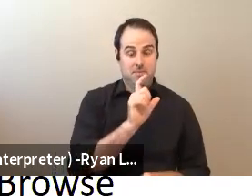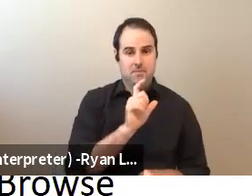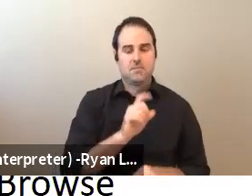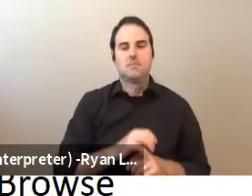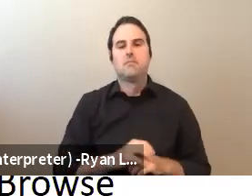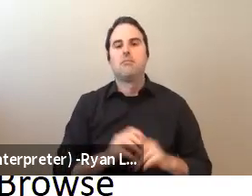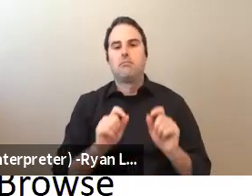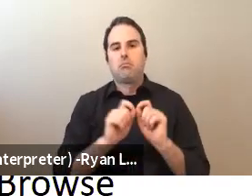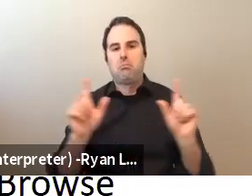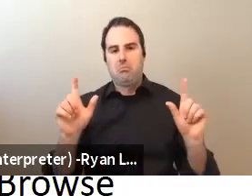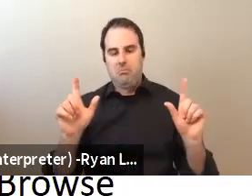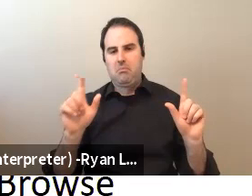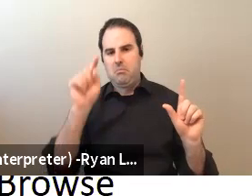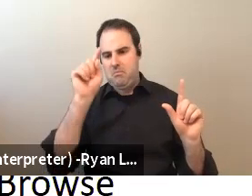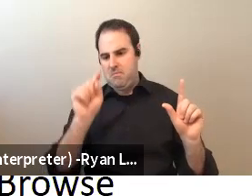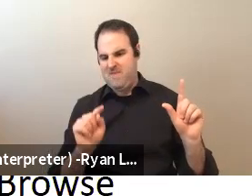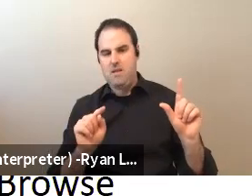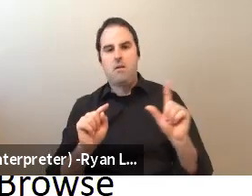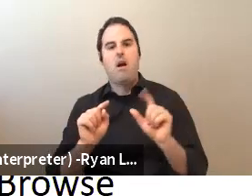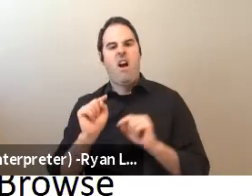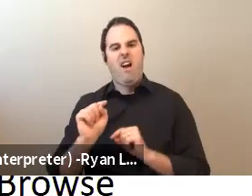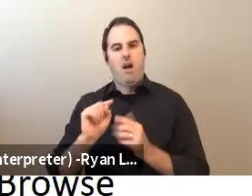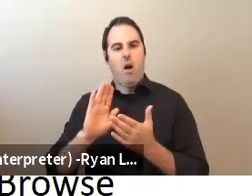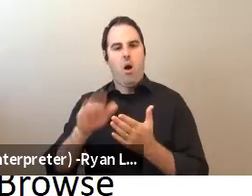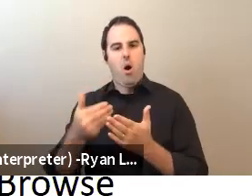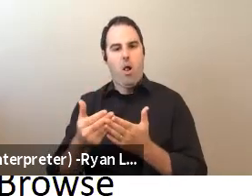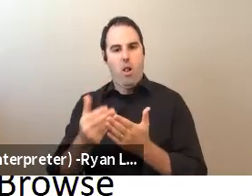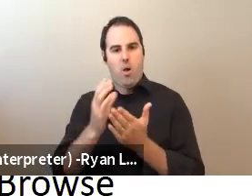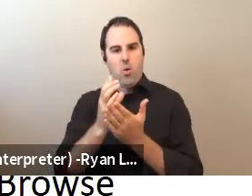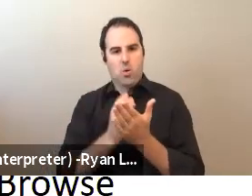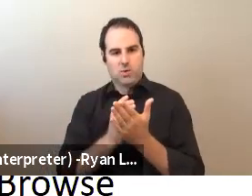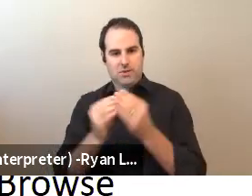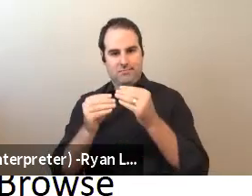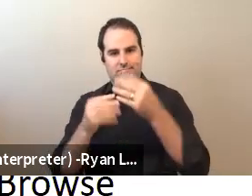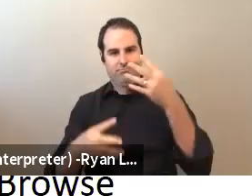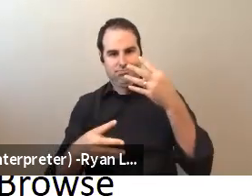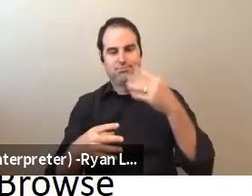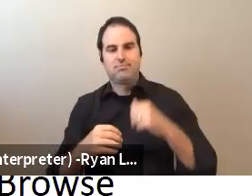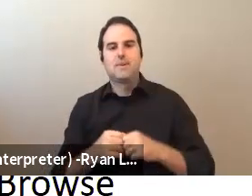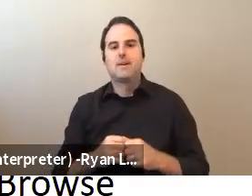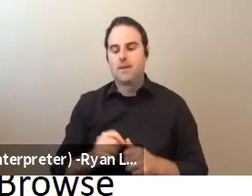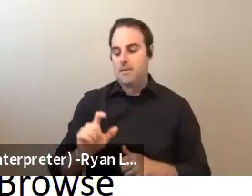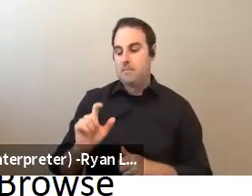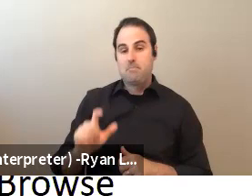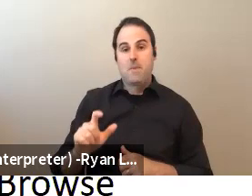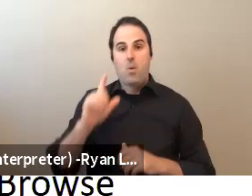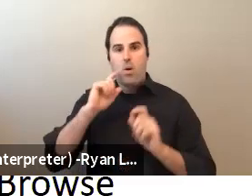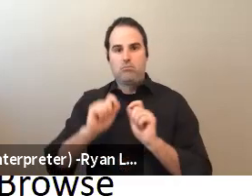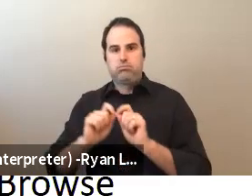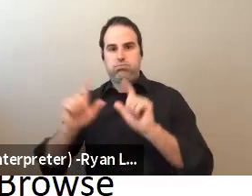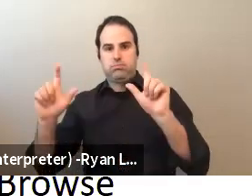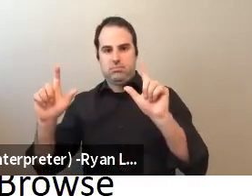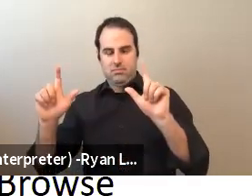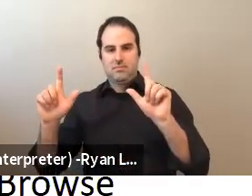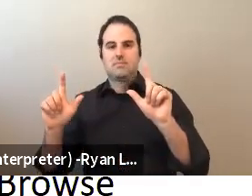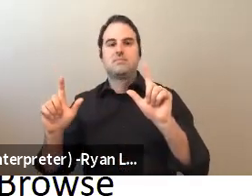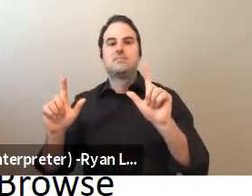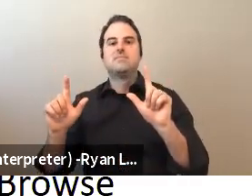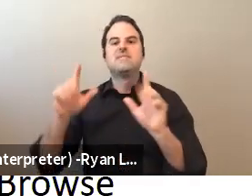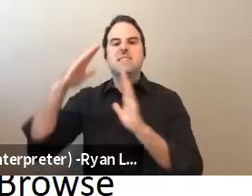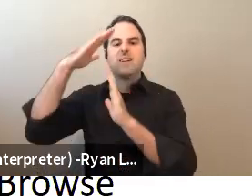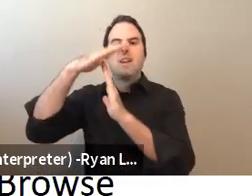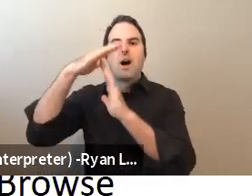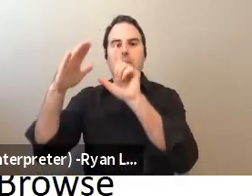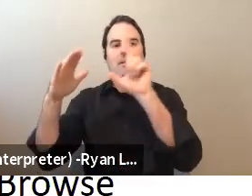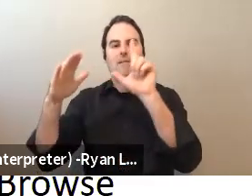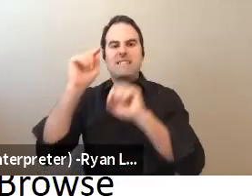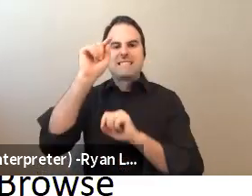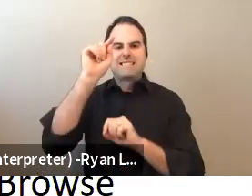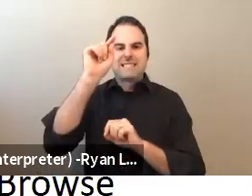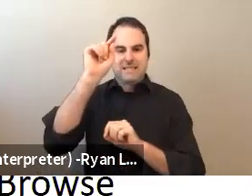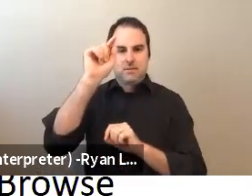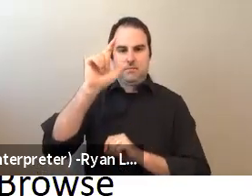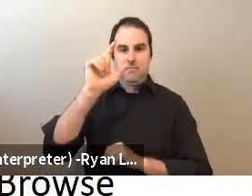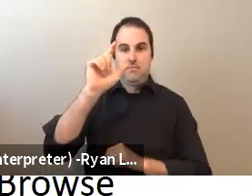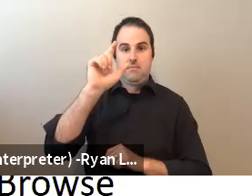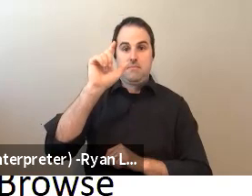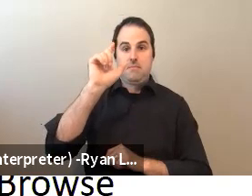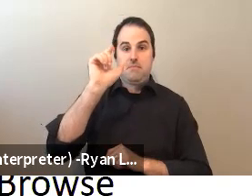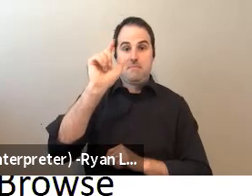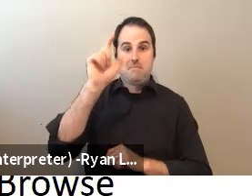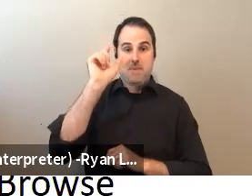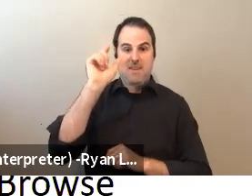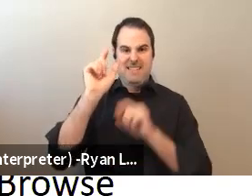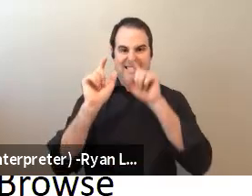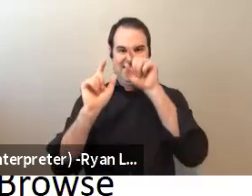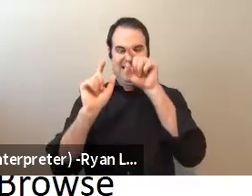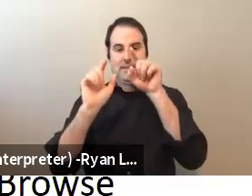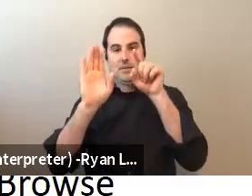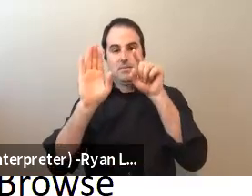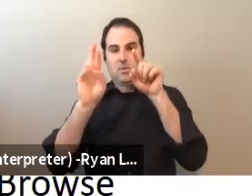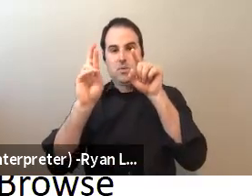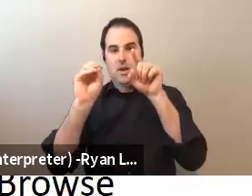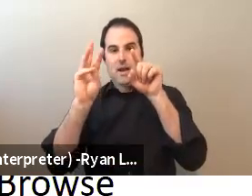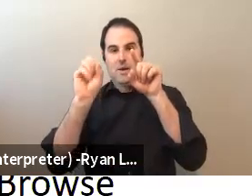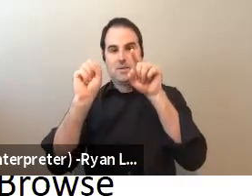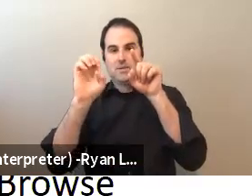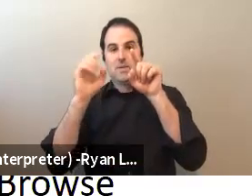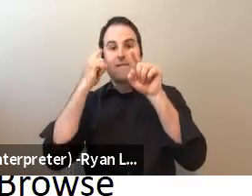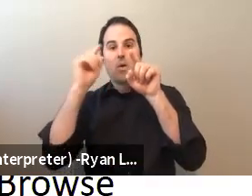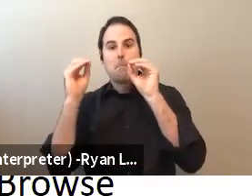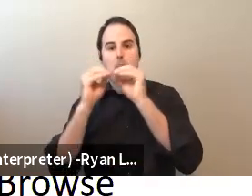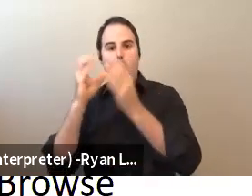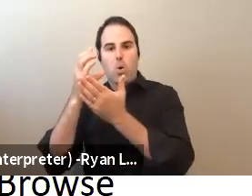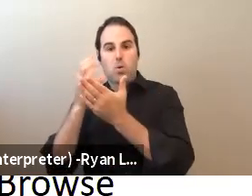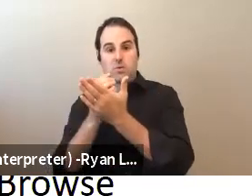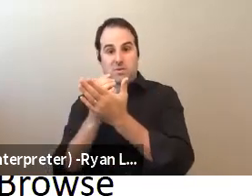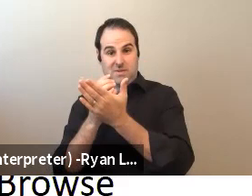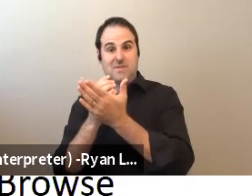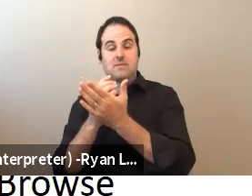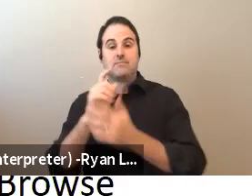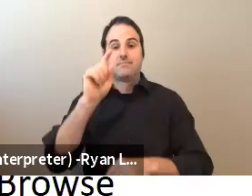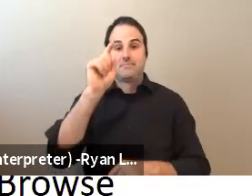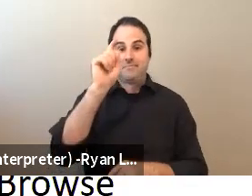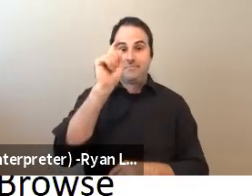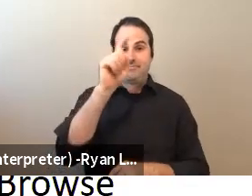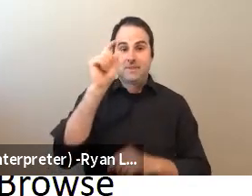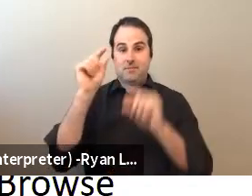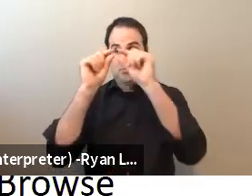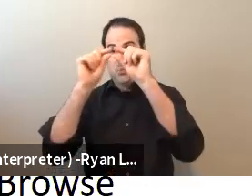Sally Potter: If you select all courses that will open up a larger window. And then on the top left, there's a button called browse for more courses. If you click that and type in open educational resources.